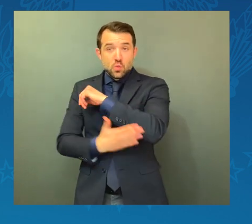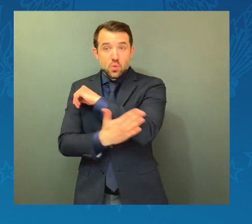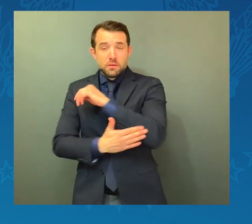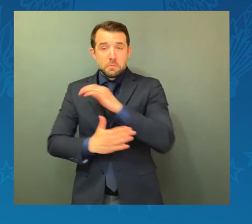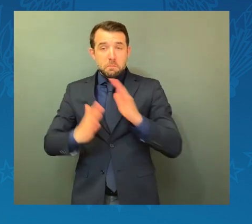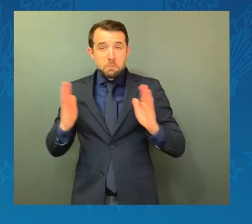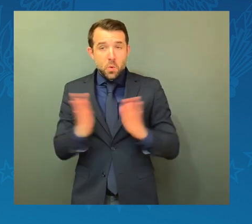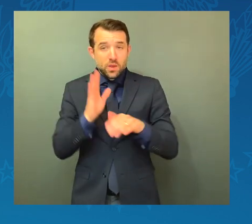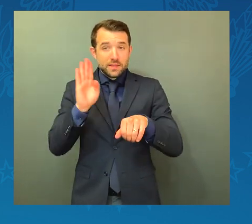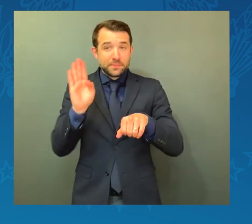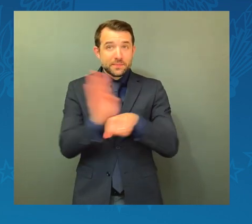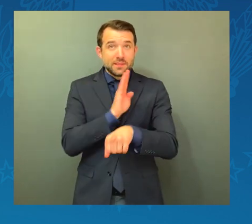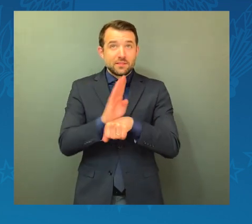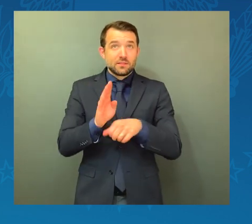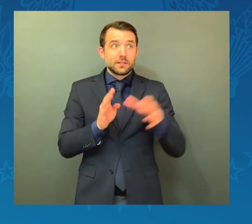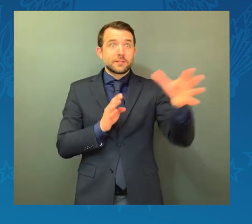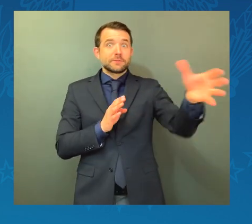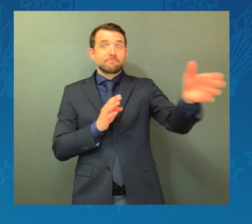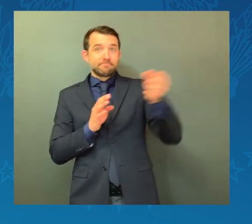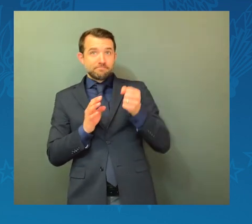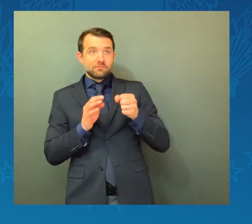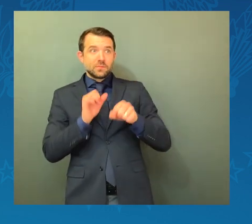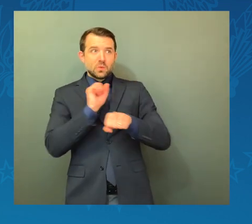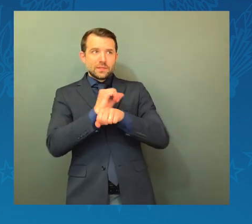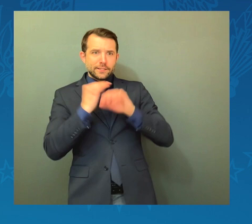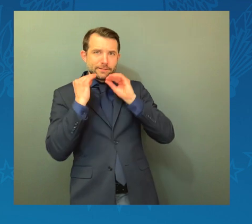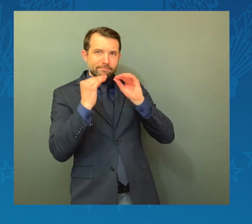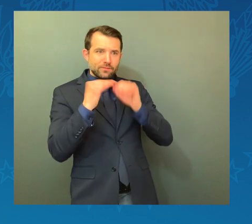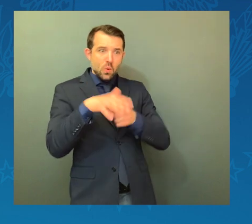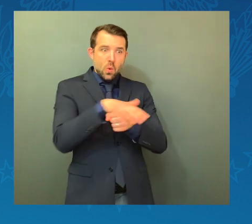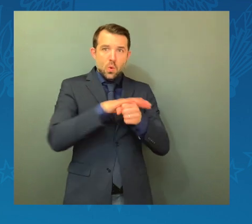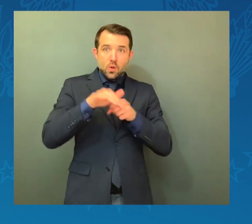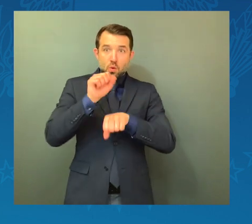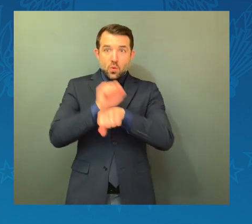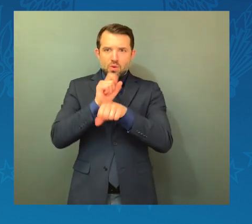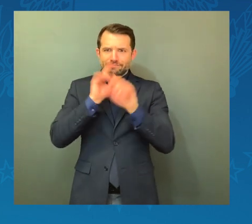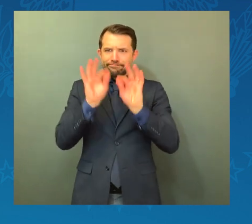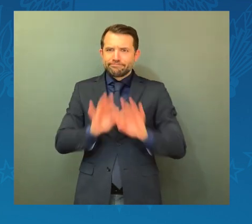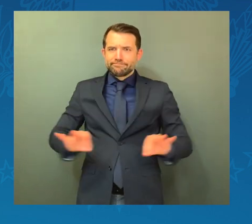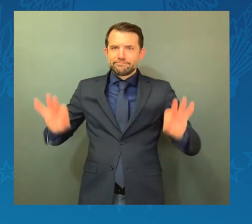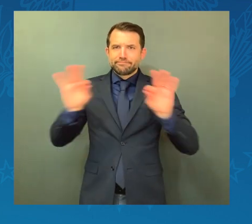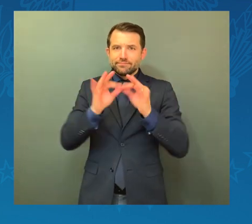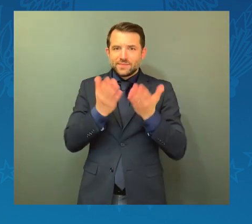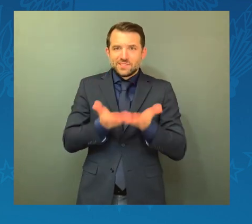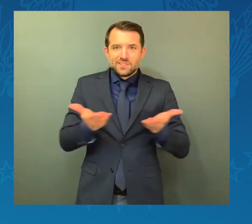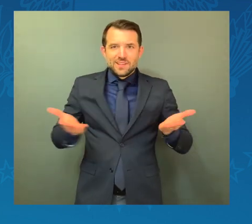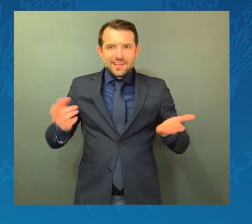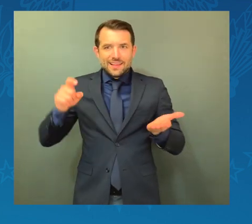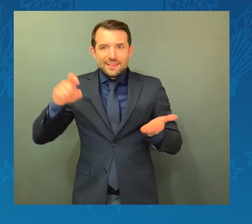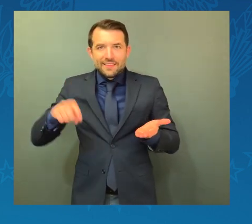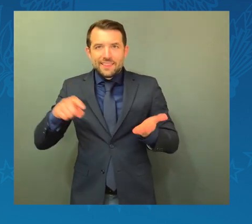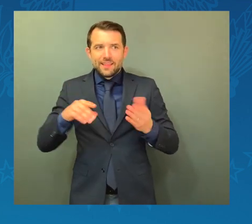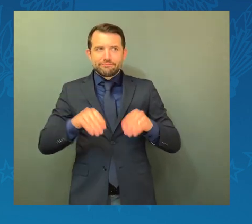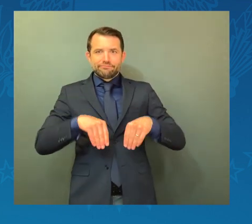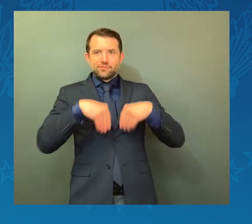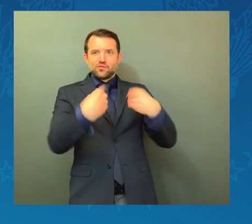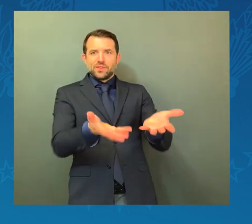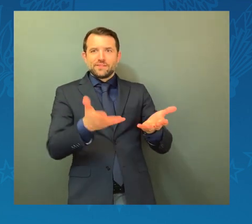They provide essential products and services to customers that they often see on a daily basis and face to face.